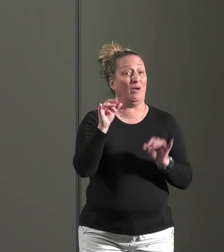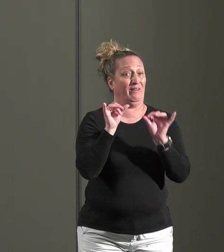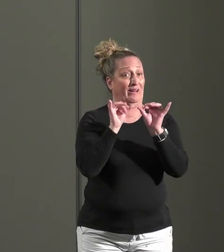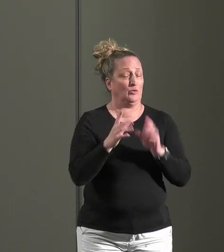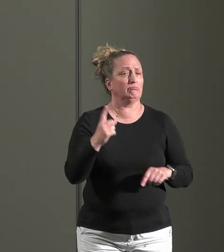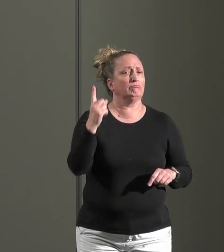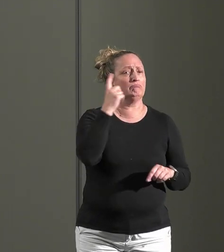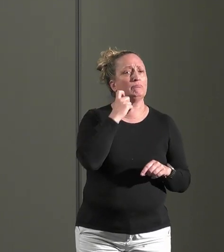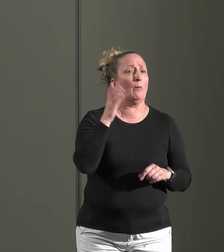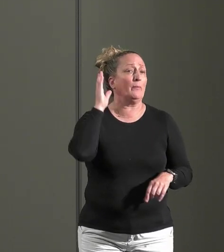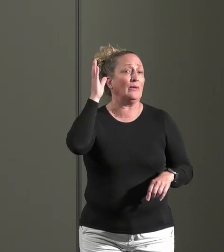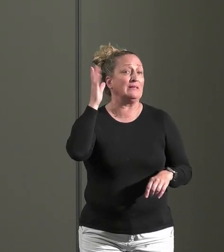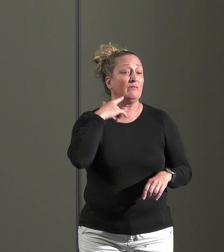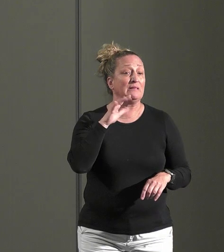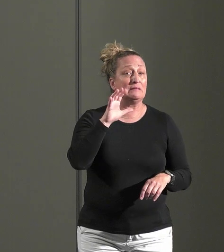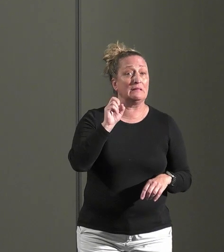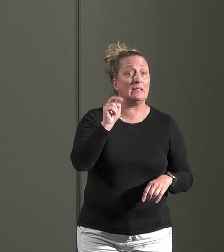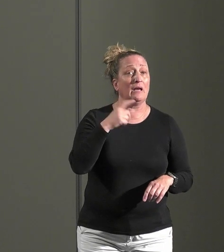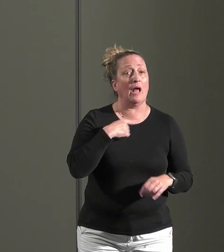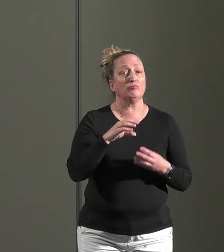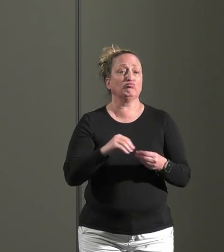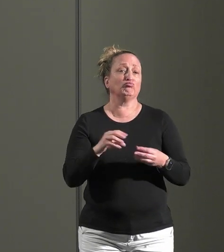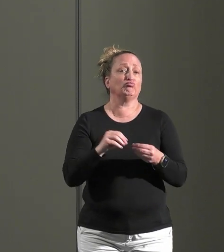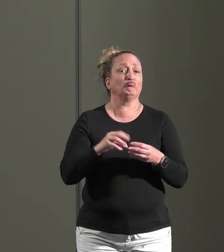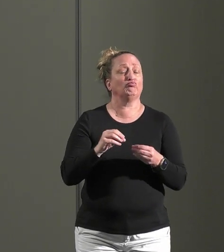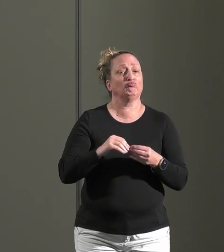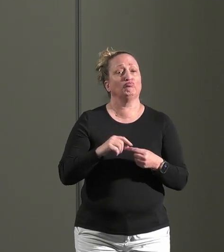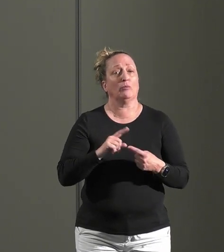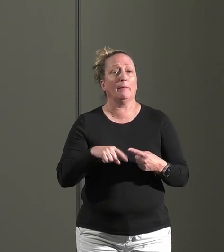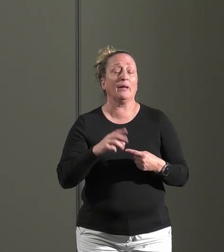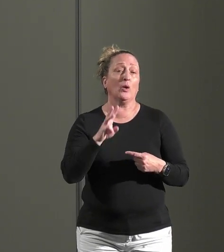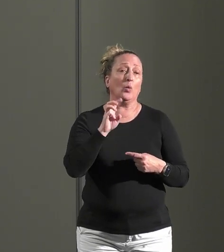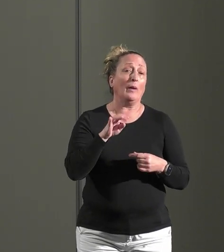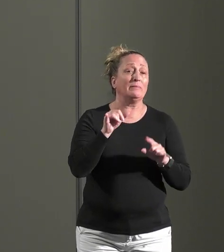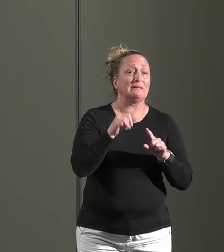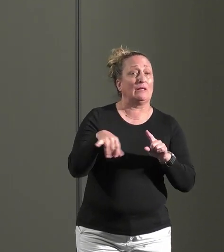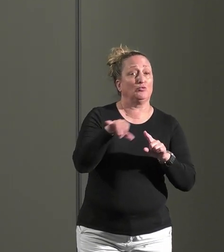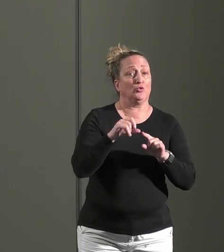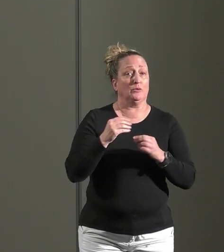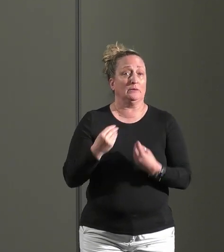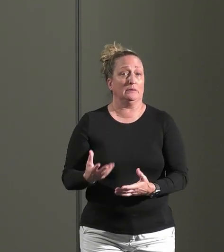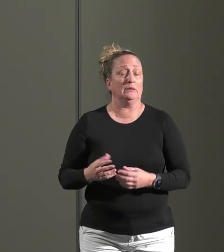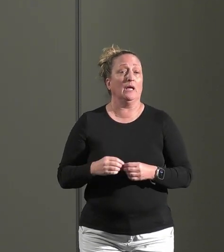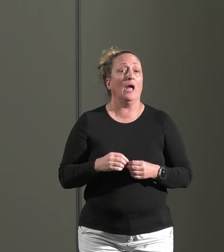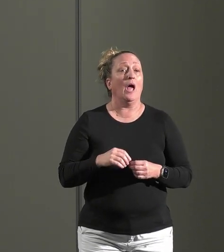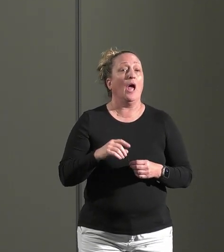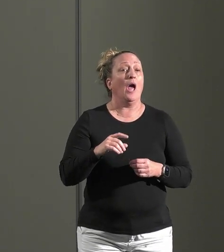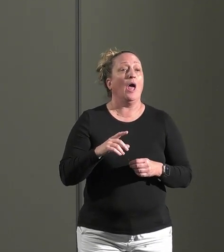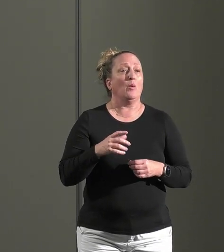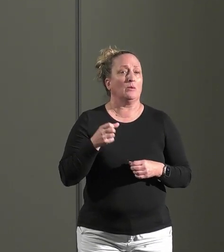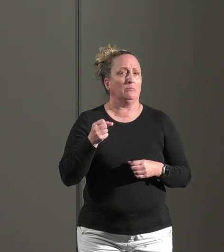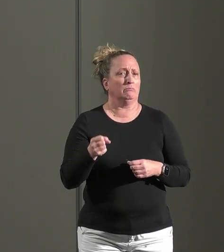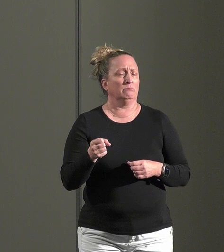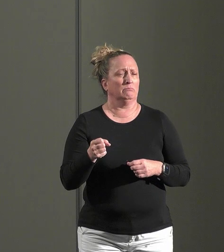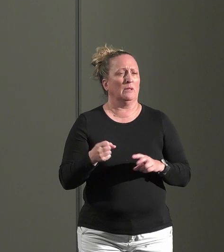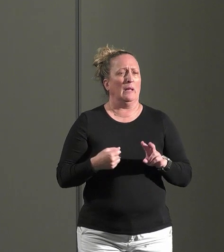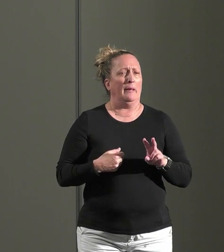me what I presented at CSUN I started to talk about web standards there is a long pause he said,